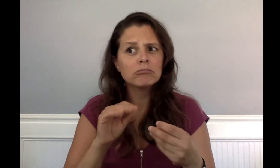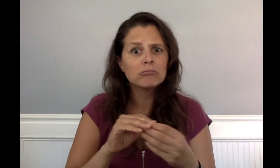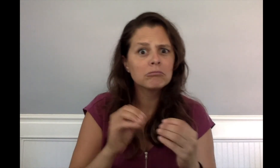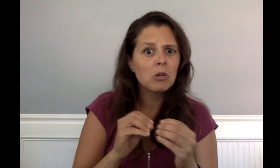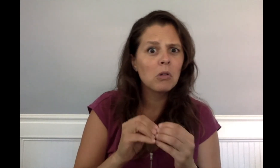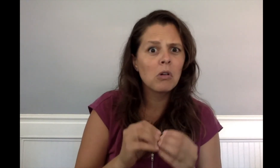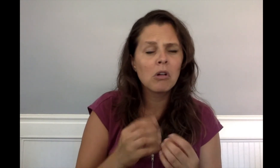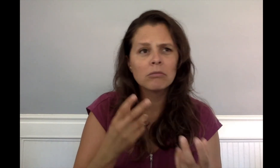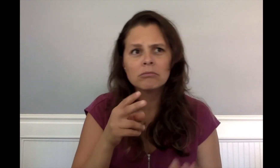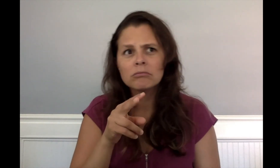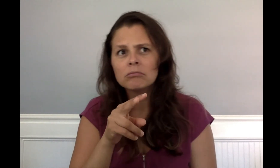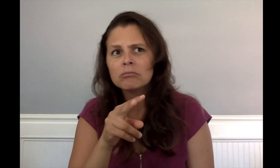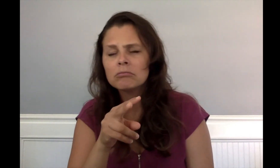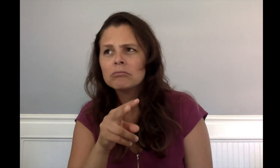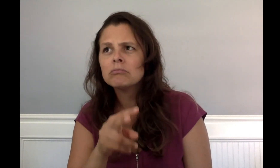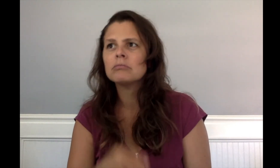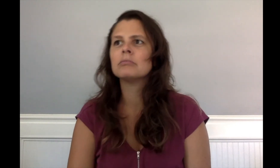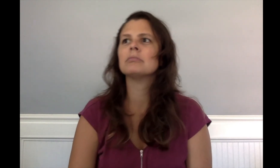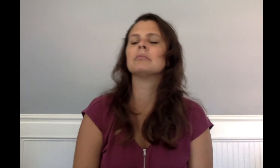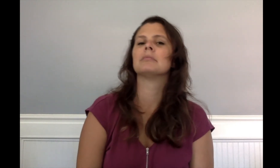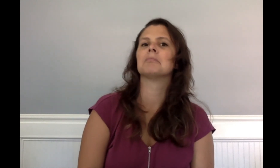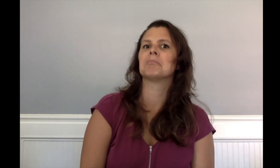what that something else was.